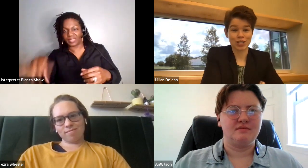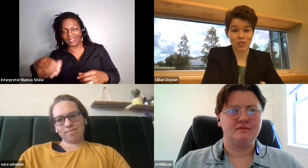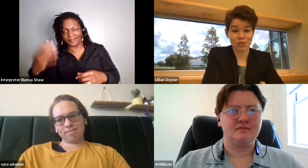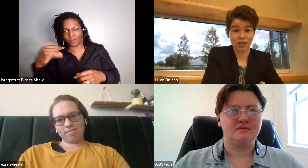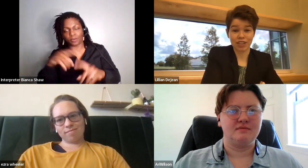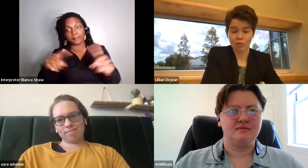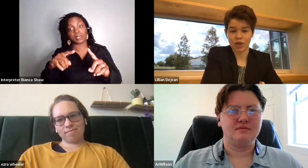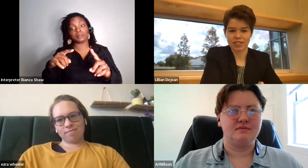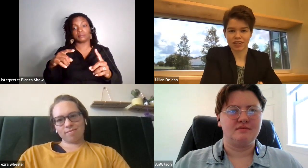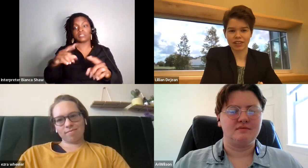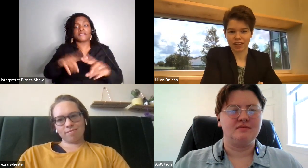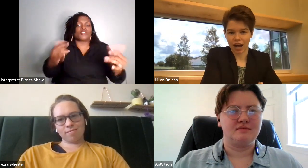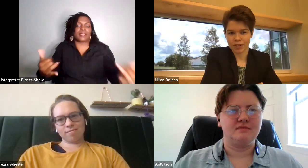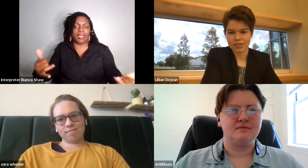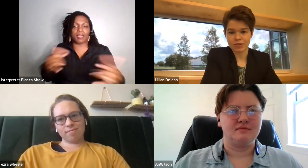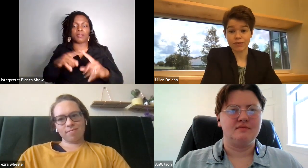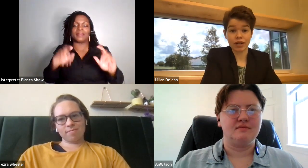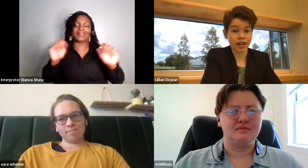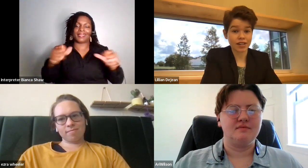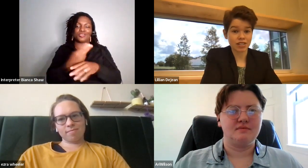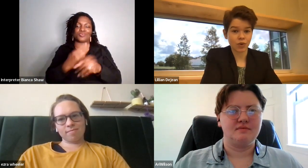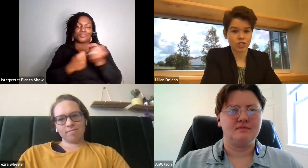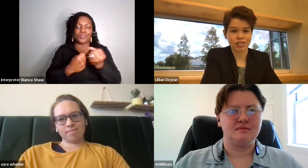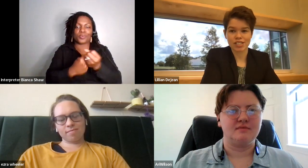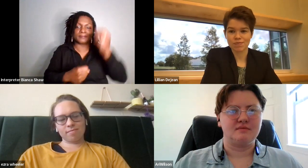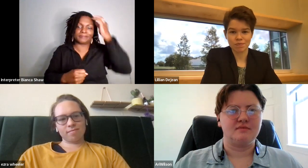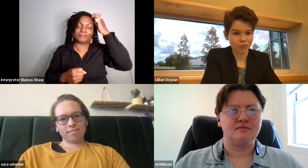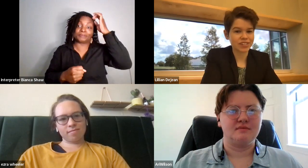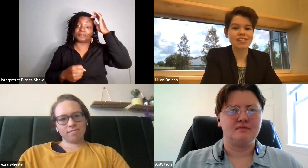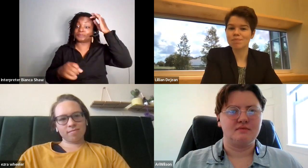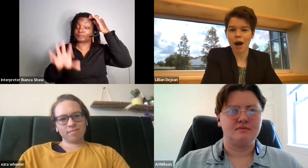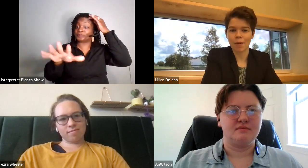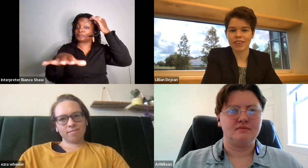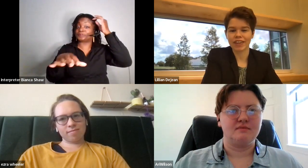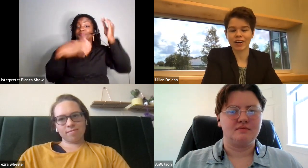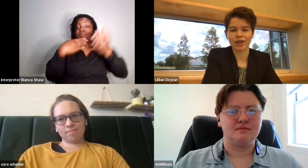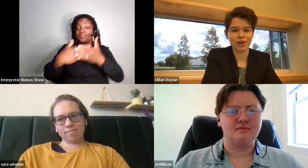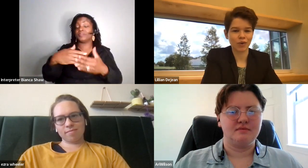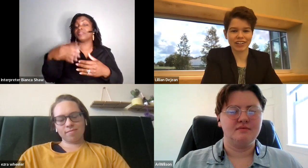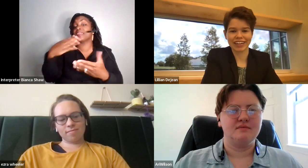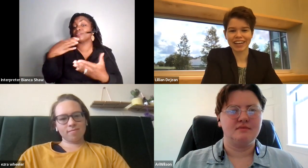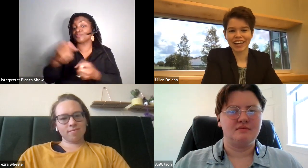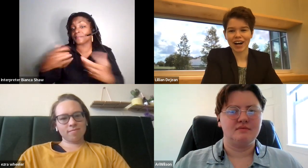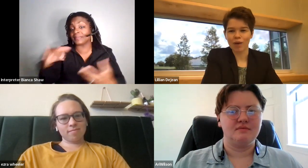No questions, but really amazing comments. So if anyone has any questions, please pop them in there quickly.